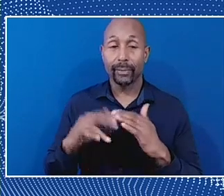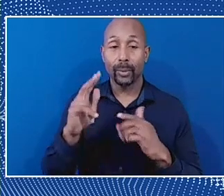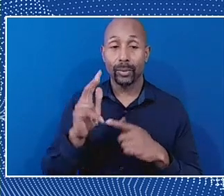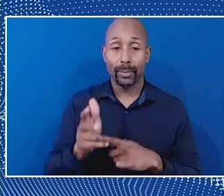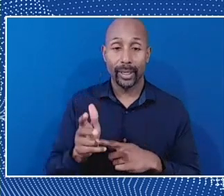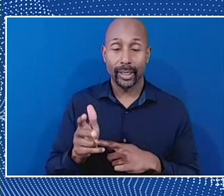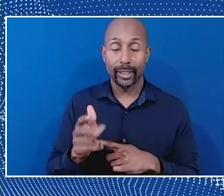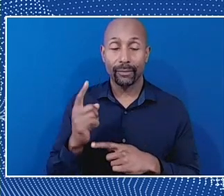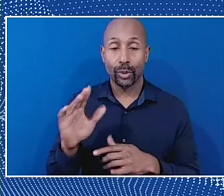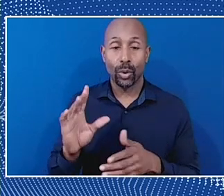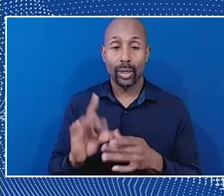commentary. Please begin.